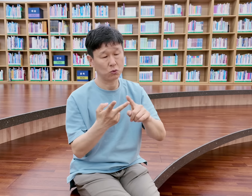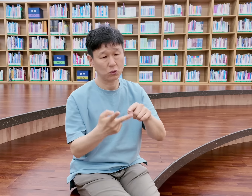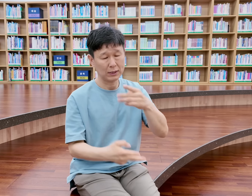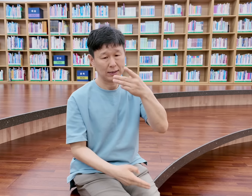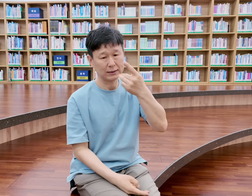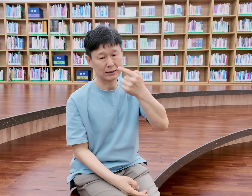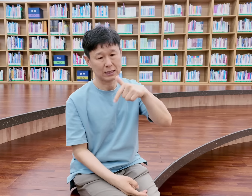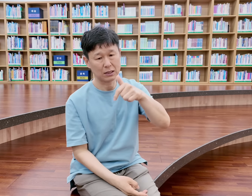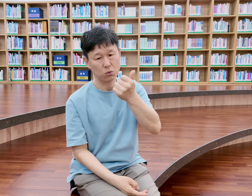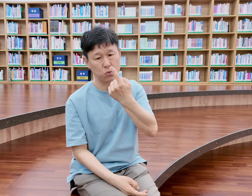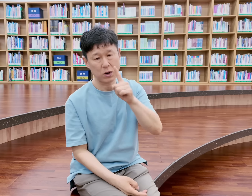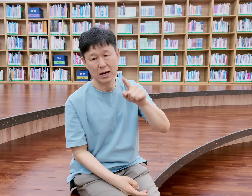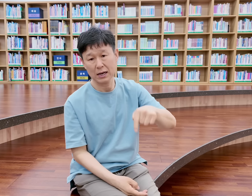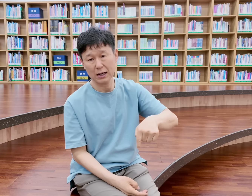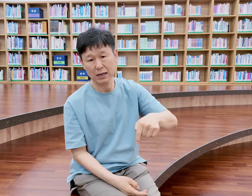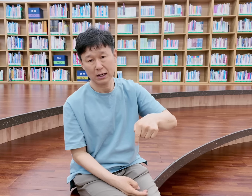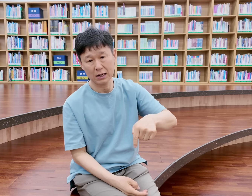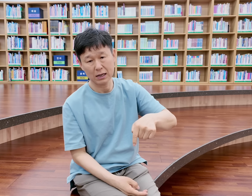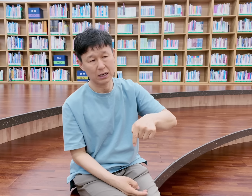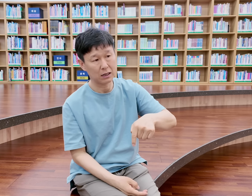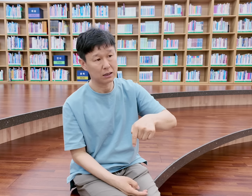Additionally, this library is specialized for the deaf.